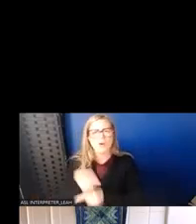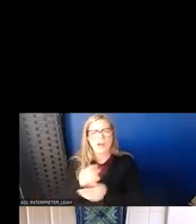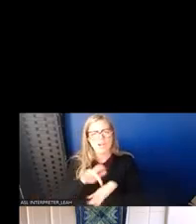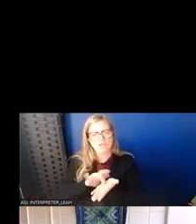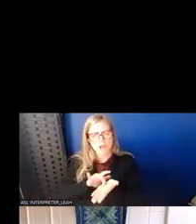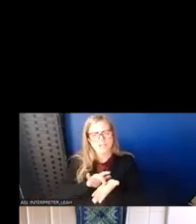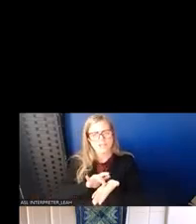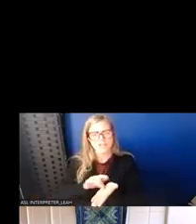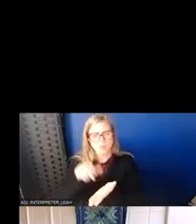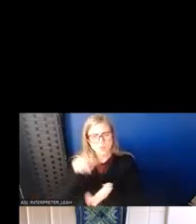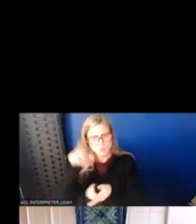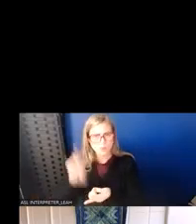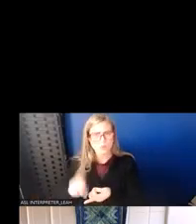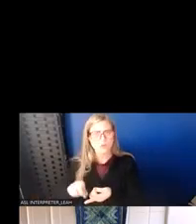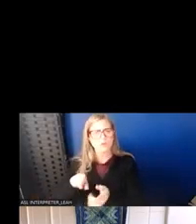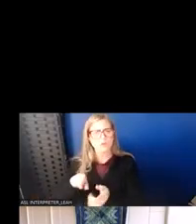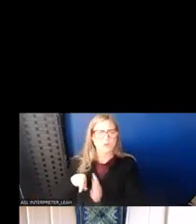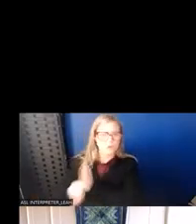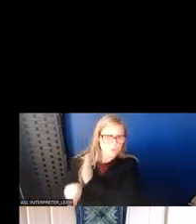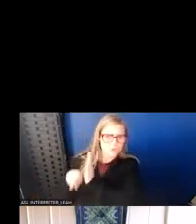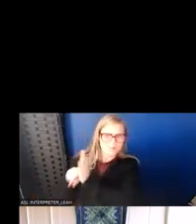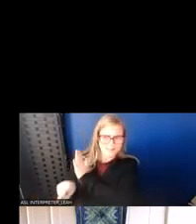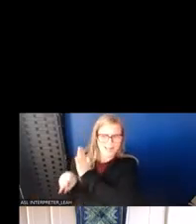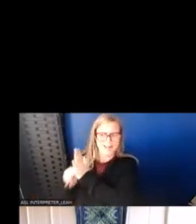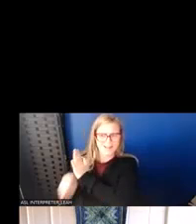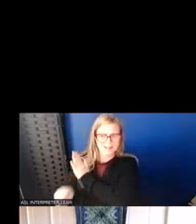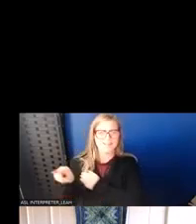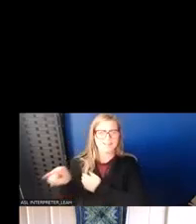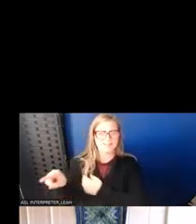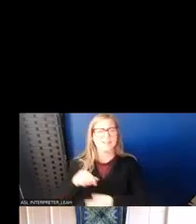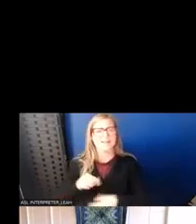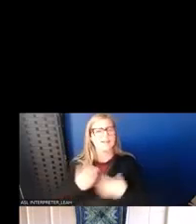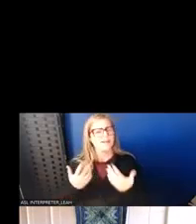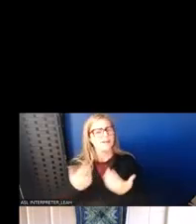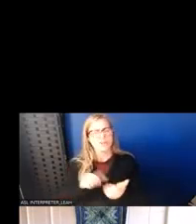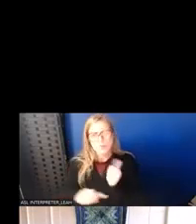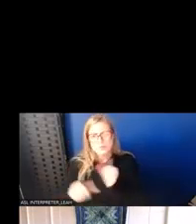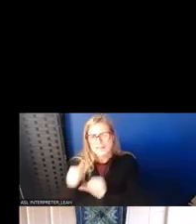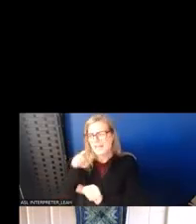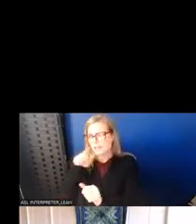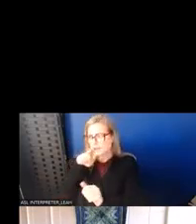what's made possible by both transdisciplinary science and really data intensive science.